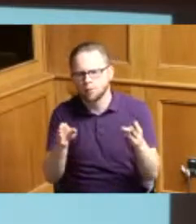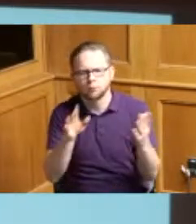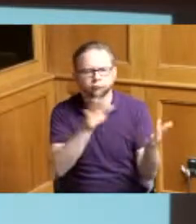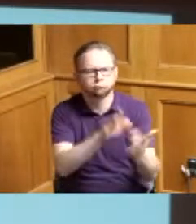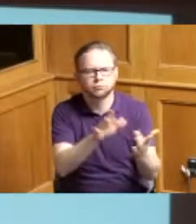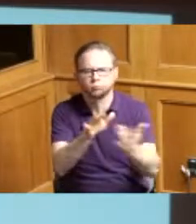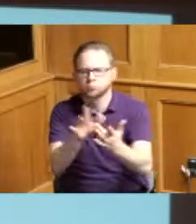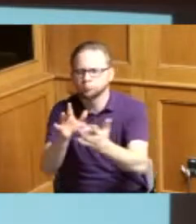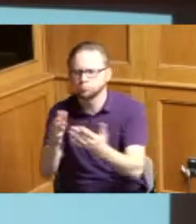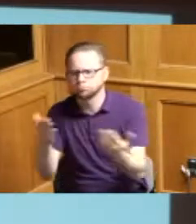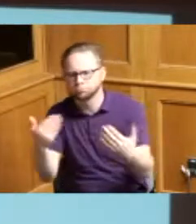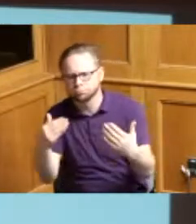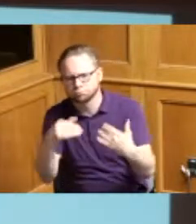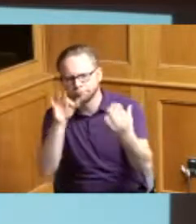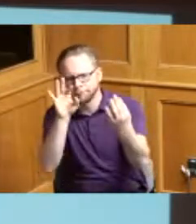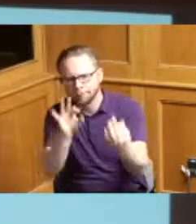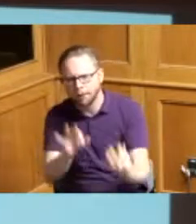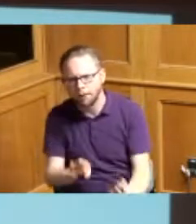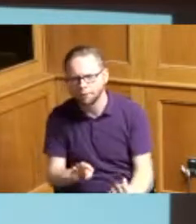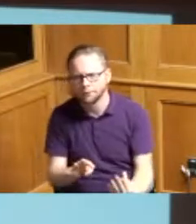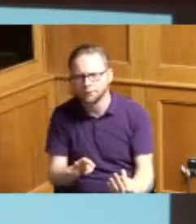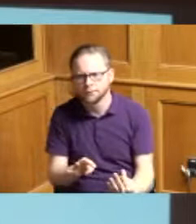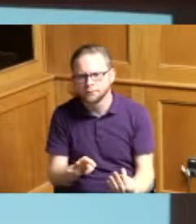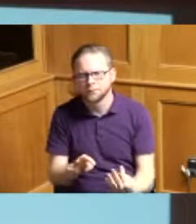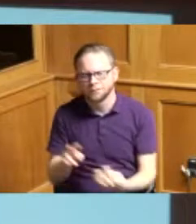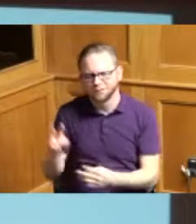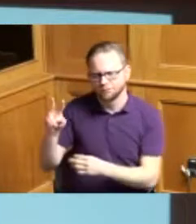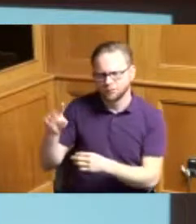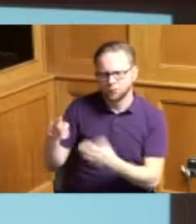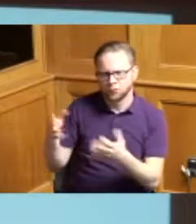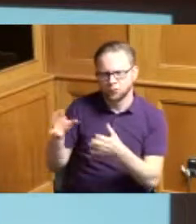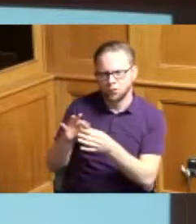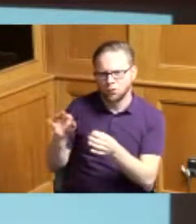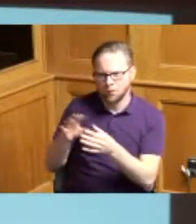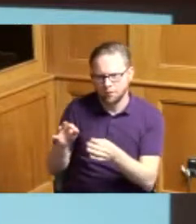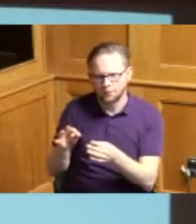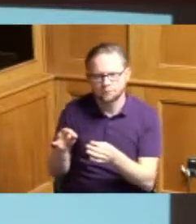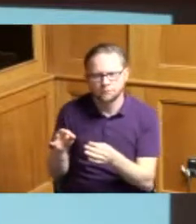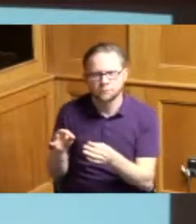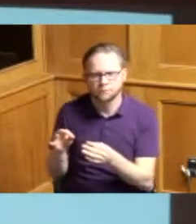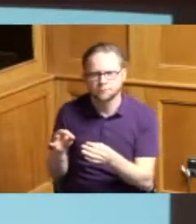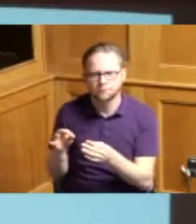as Commissioner Reece mentioned there would you know be a desire potentially to incorporate